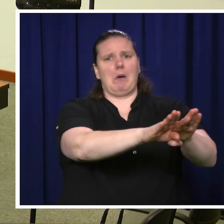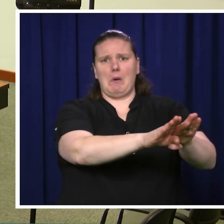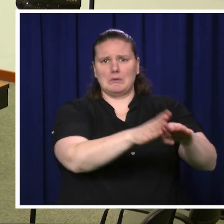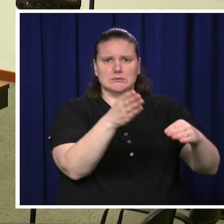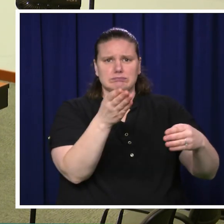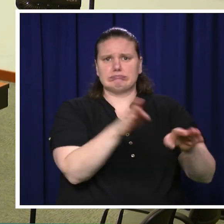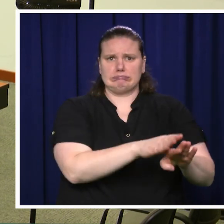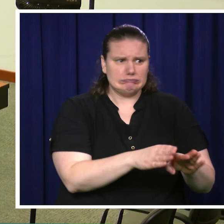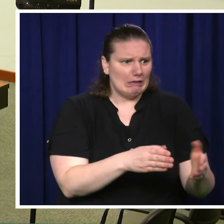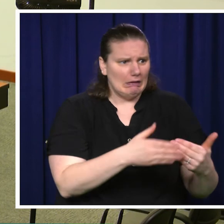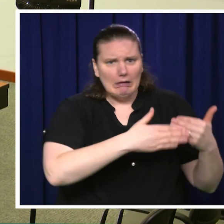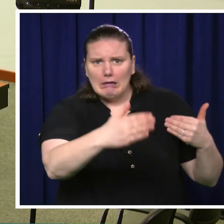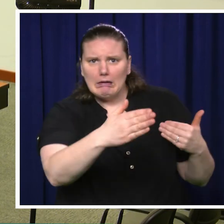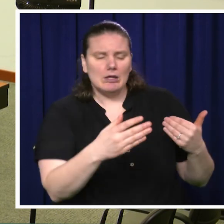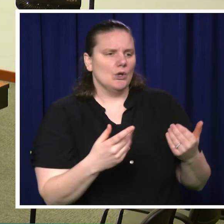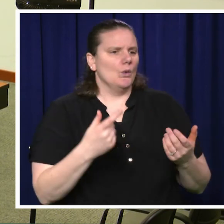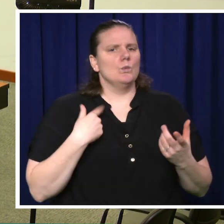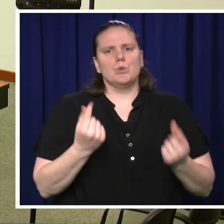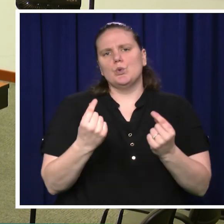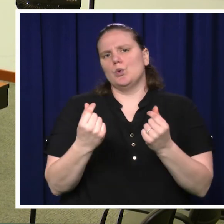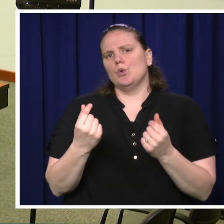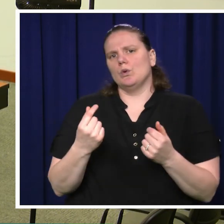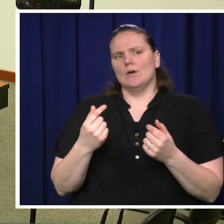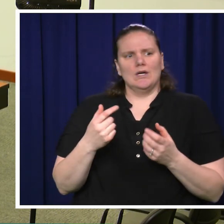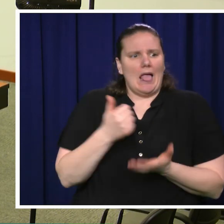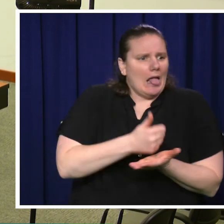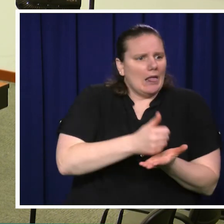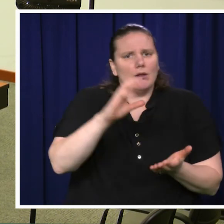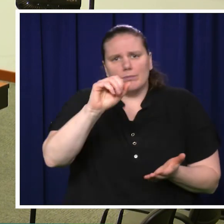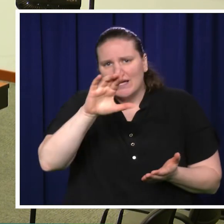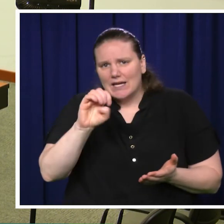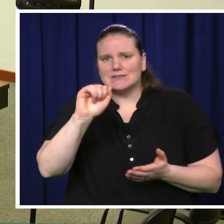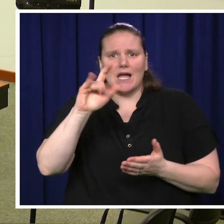Some have had to close their doors for good. And while we've done everything that we can with Cares Act